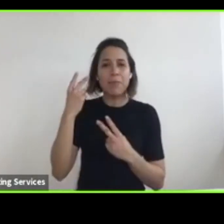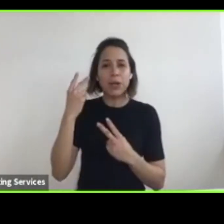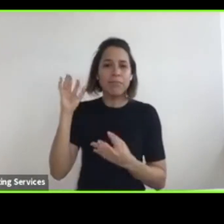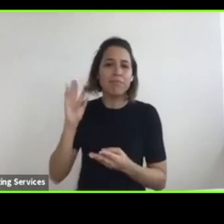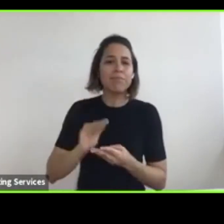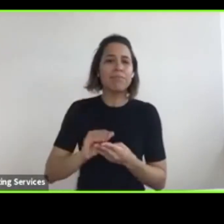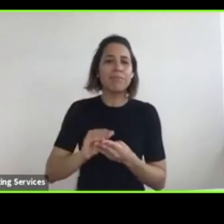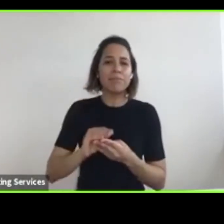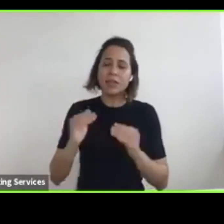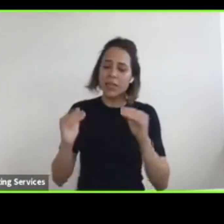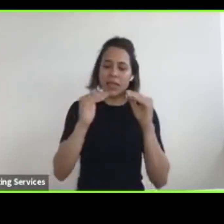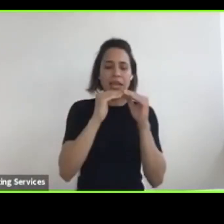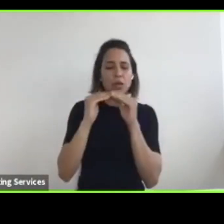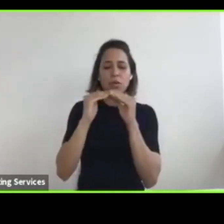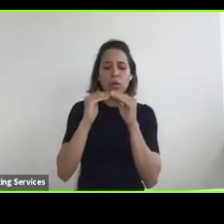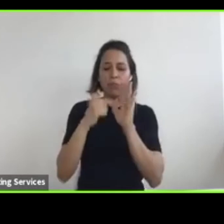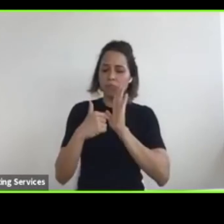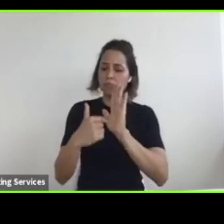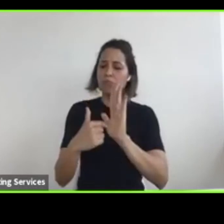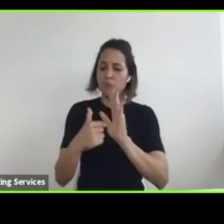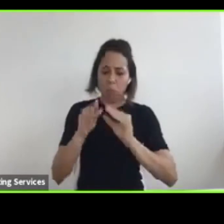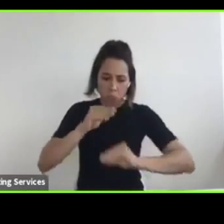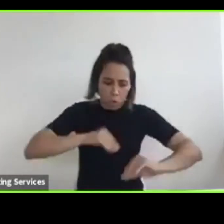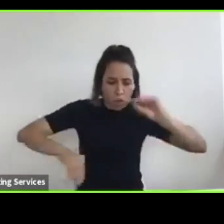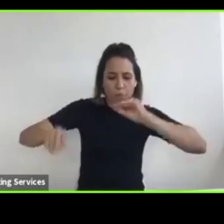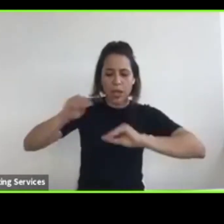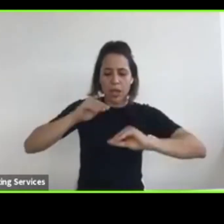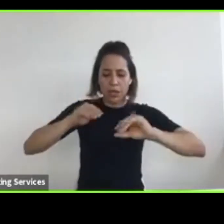AND STILLNESS, TO WHAT I IMAGINE AND TO WHAT I DO NOT KNOW. AND I'M SPEAKING AS A